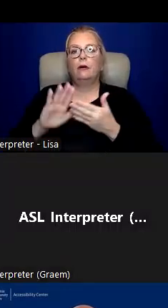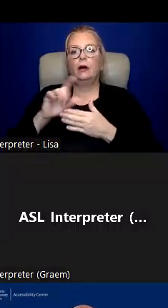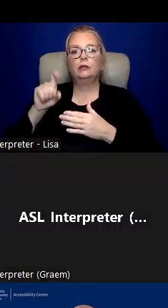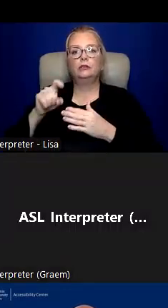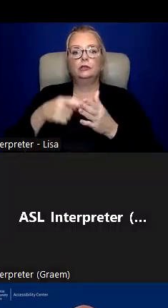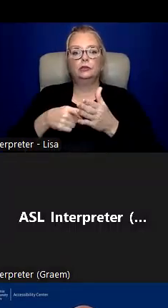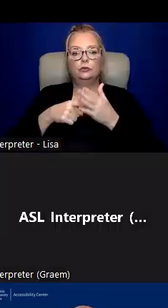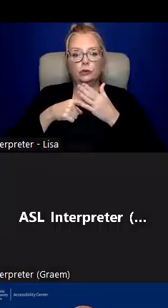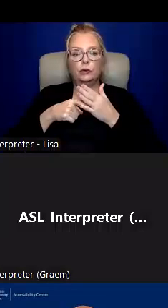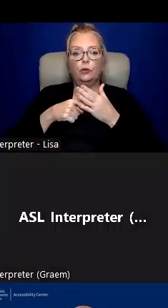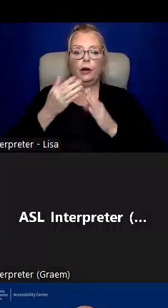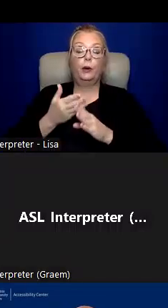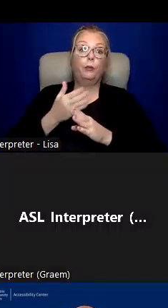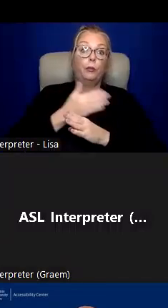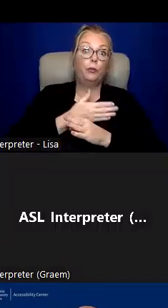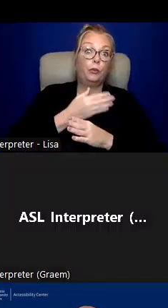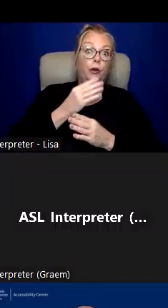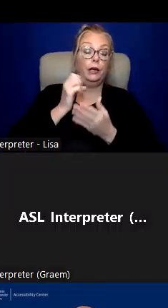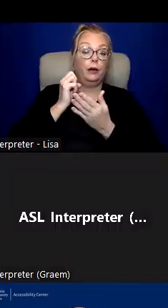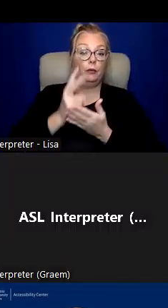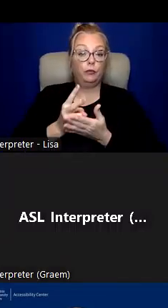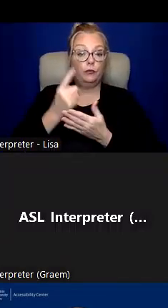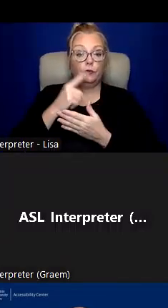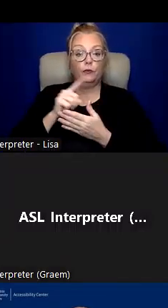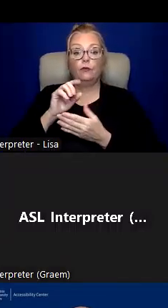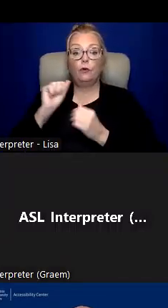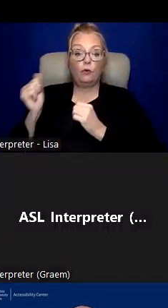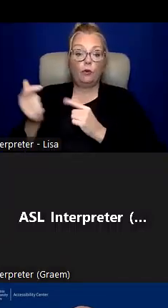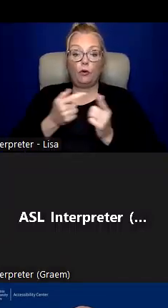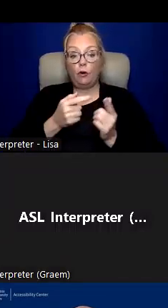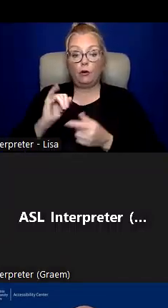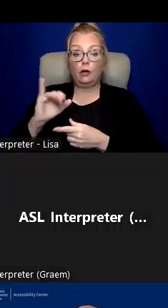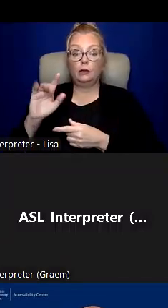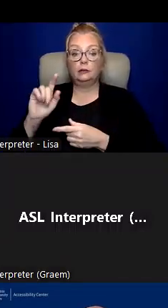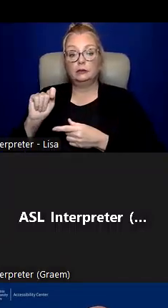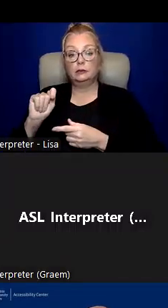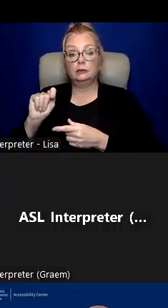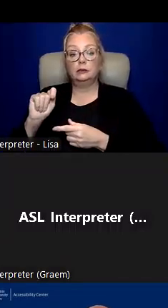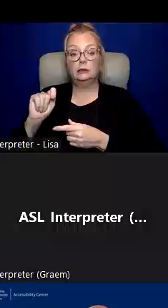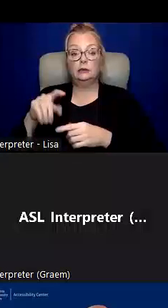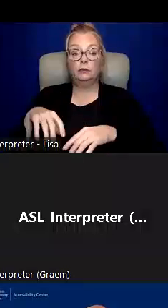a pre-approval for all ICT procurements or adoptions.